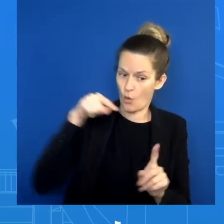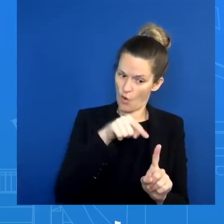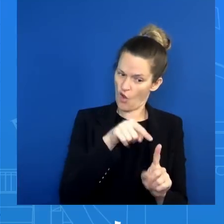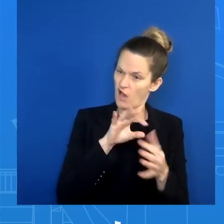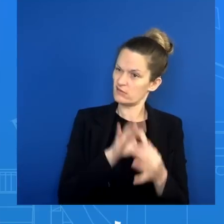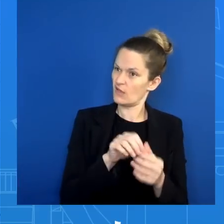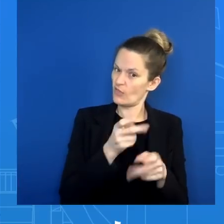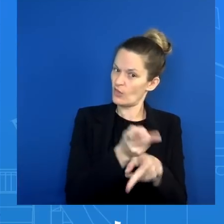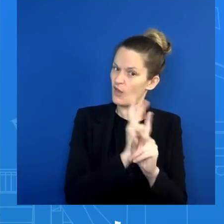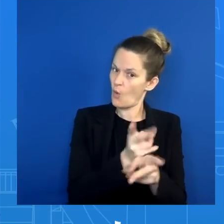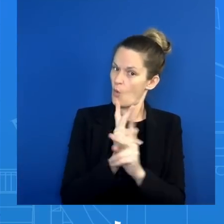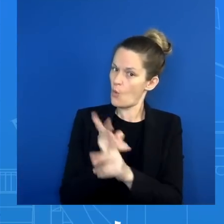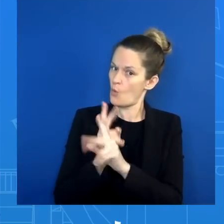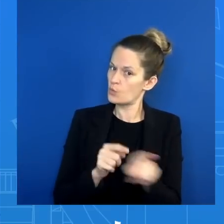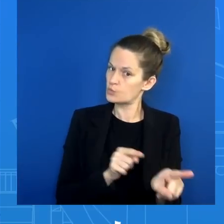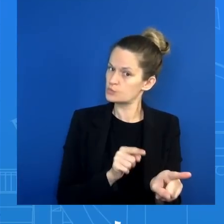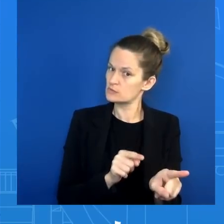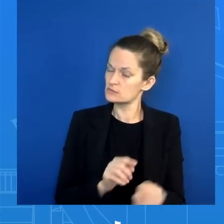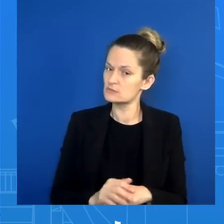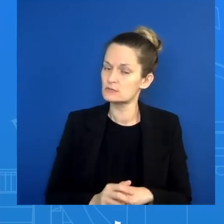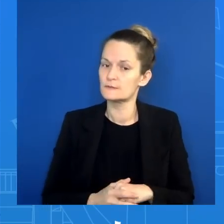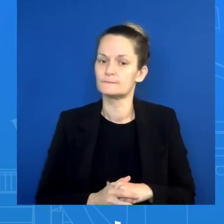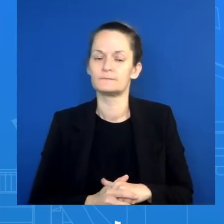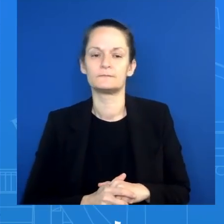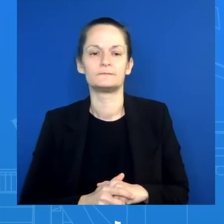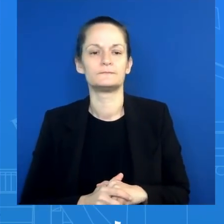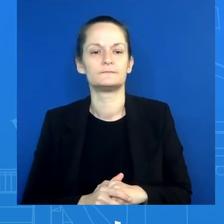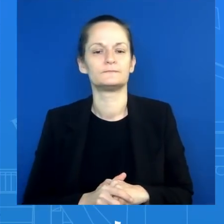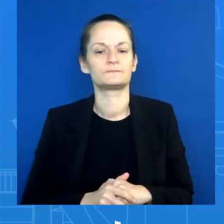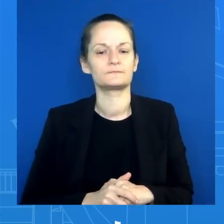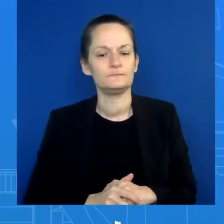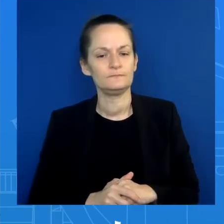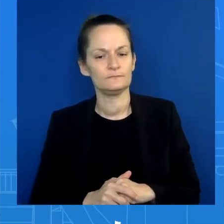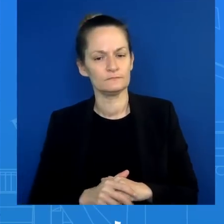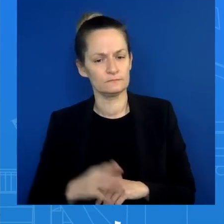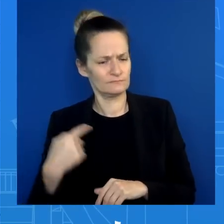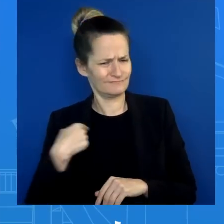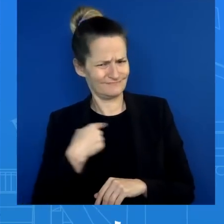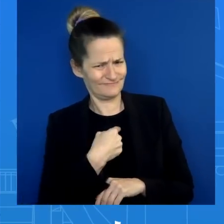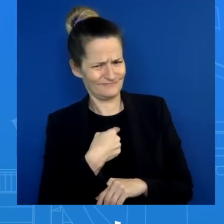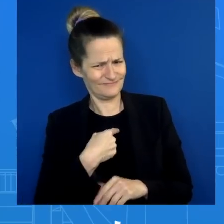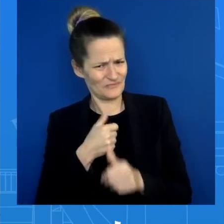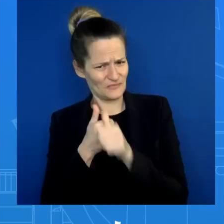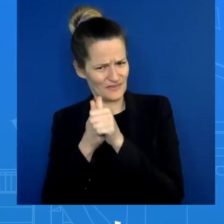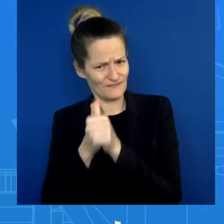That is the legal authority that we were that we were using in order to move forward with this.